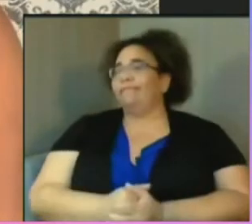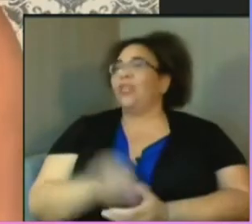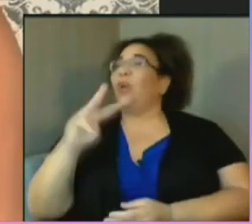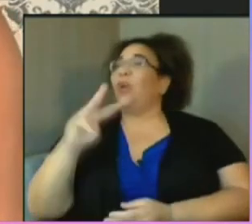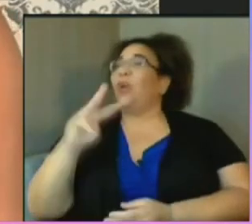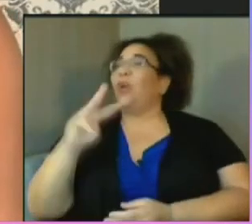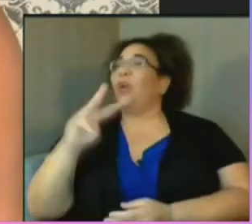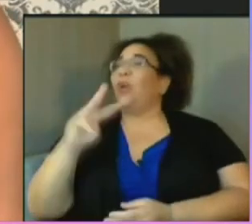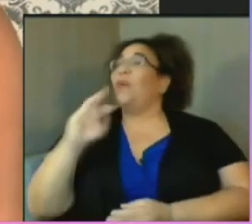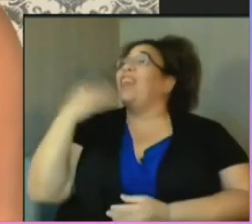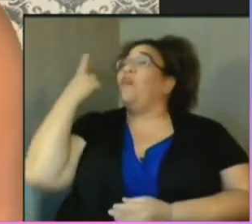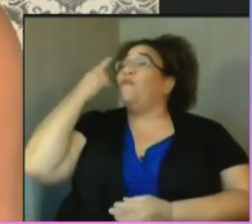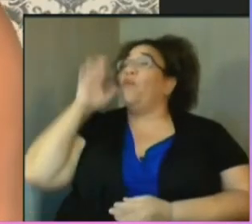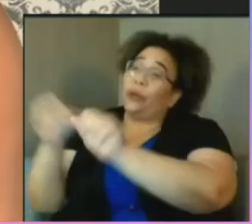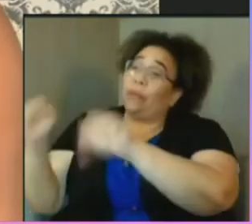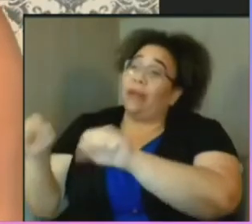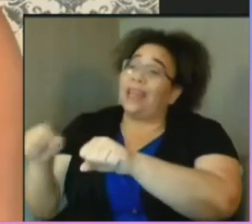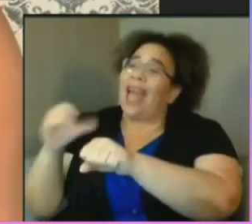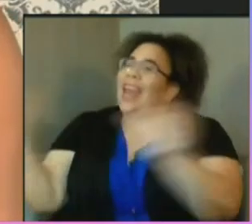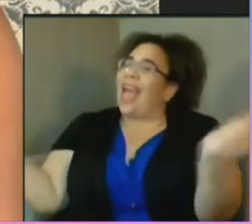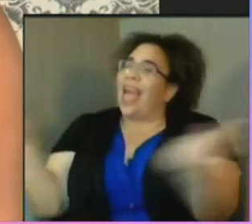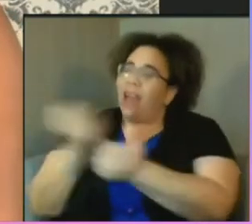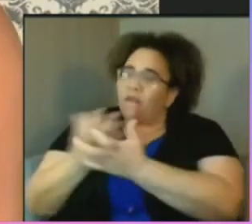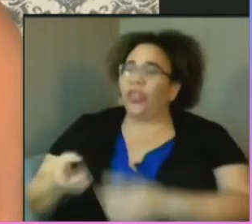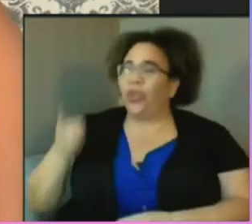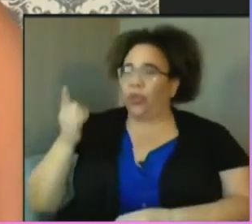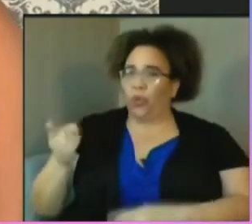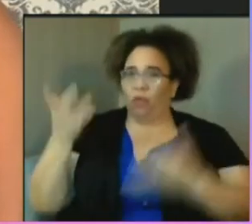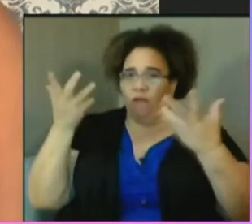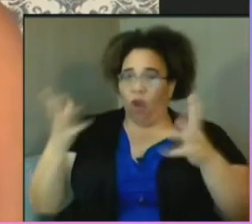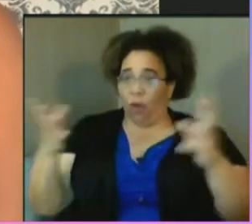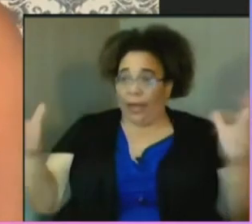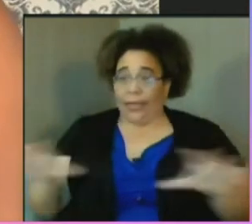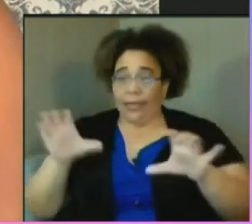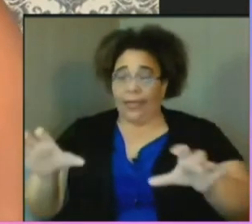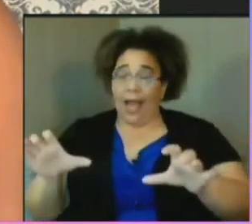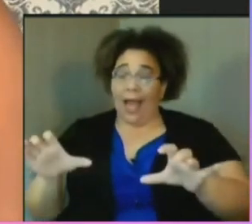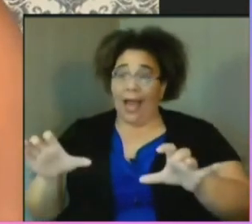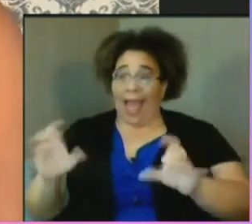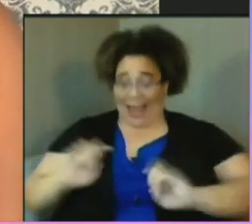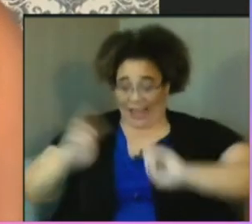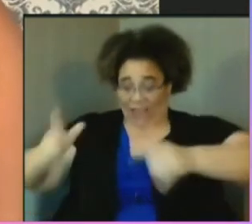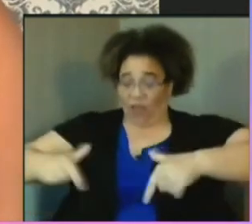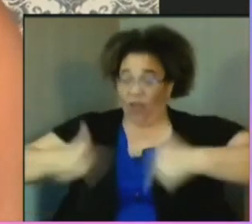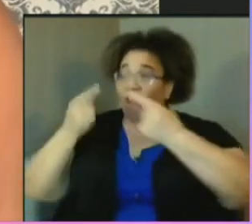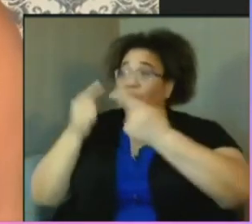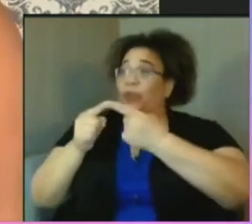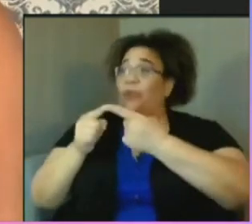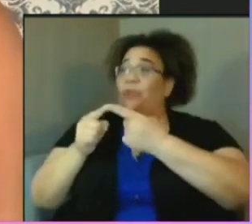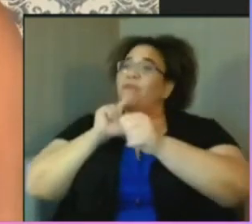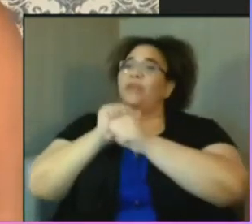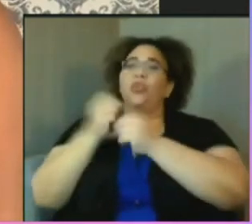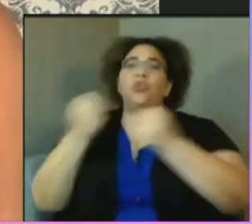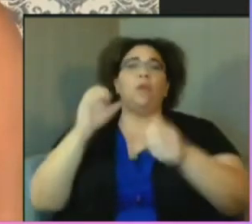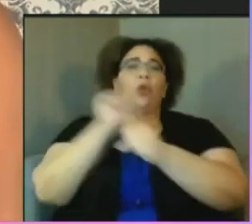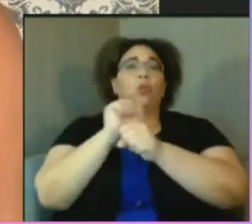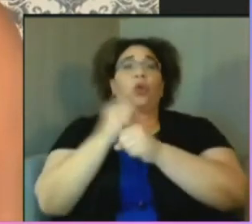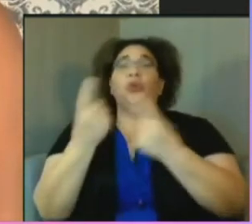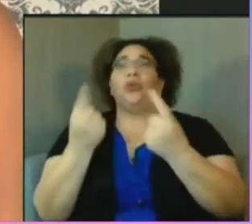thank you so much for everything that you have done and dedicated your life to do there's so much work to be done that it's undeniable